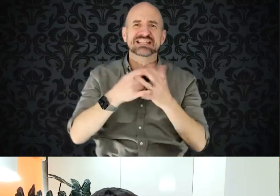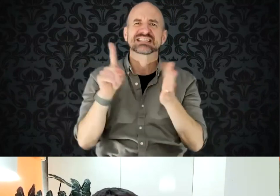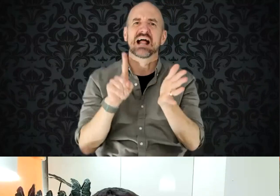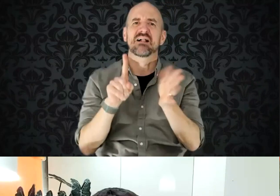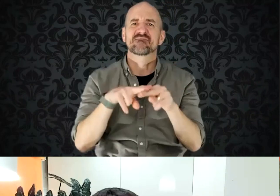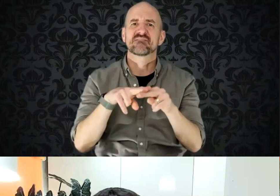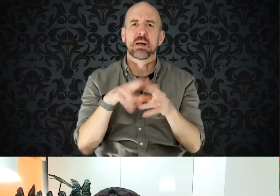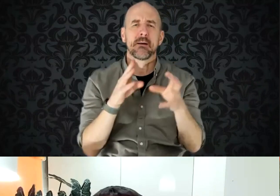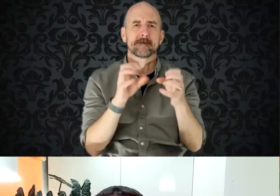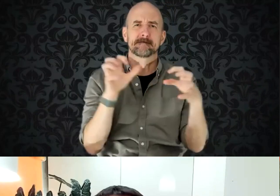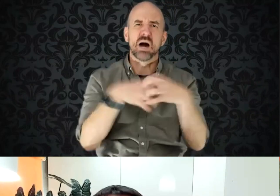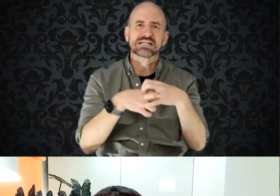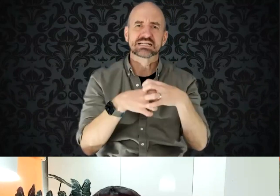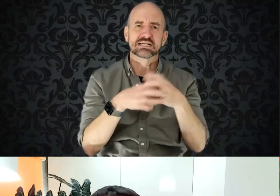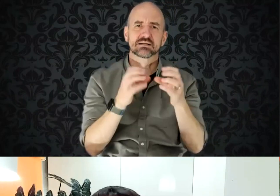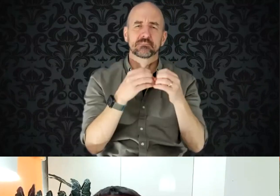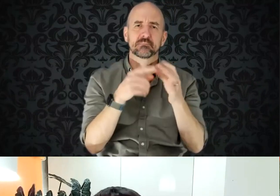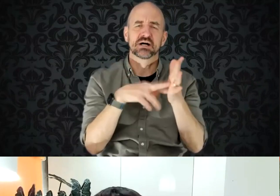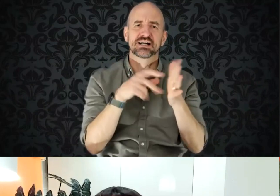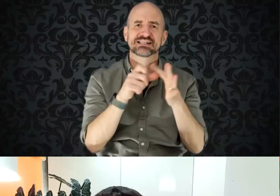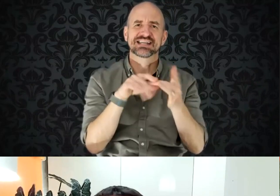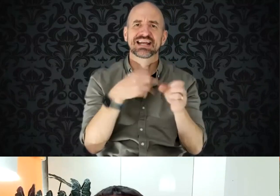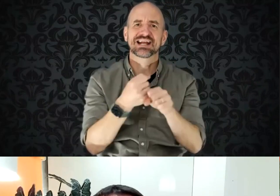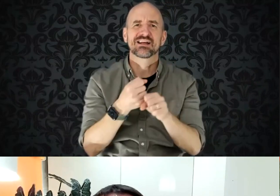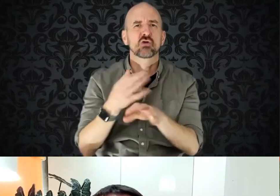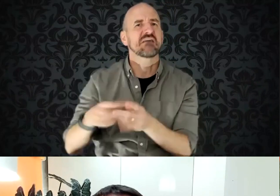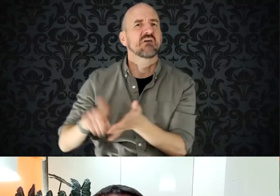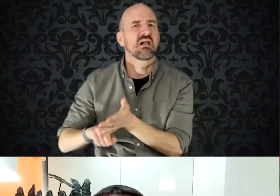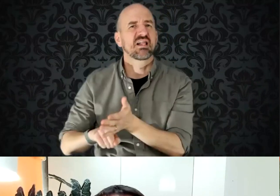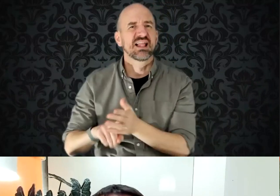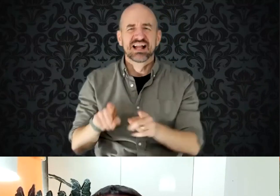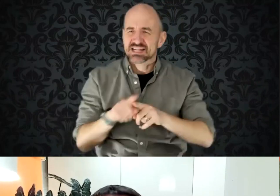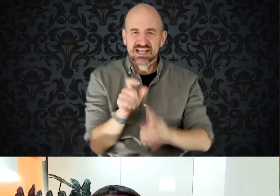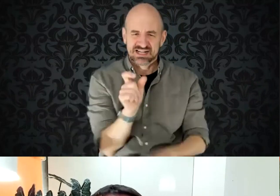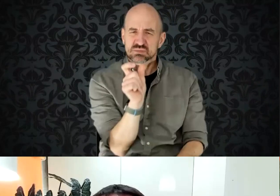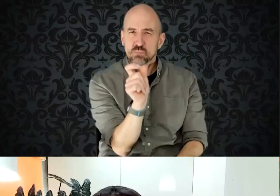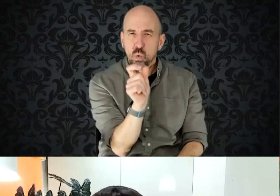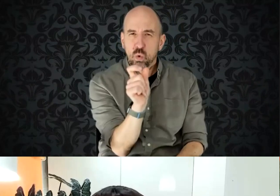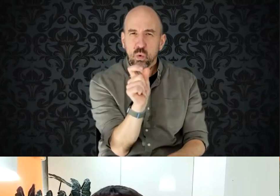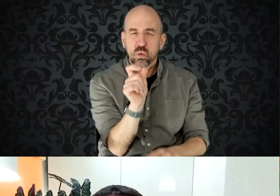even green, and when you go in National trust places you see a sandy green pathway, which is